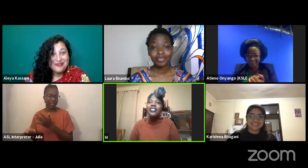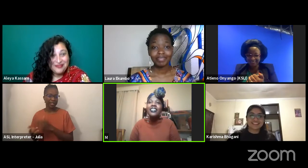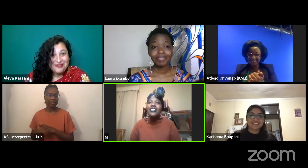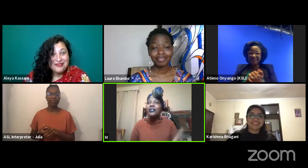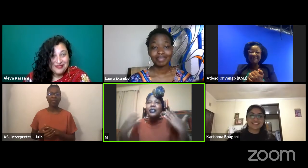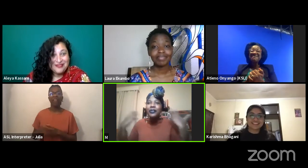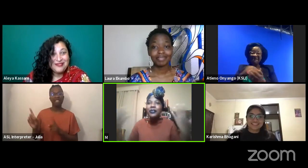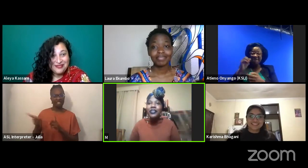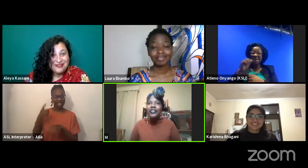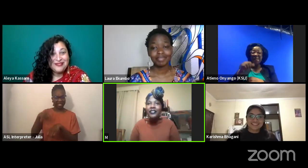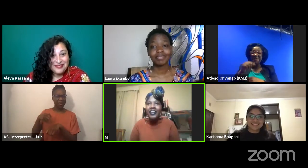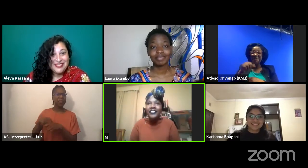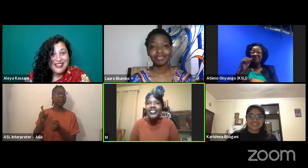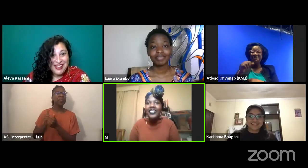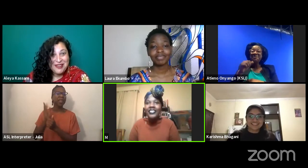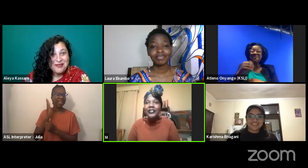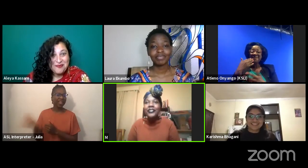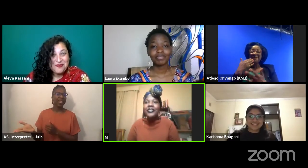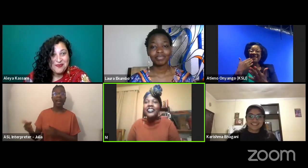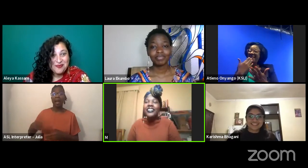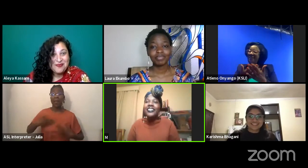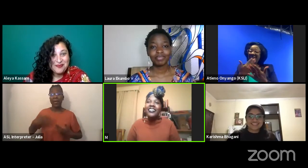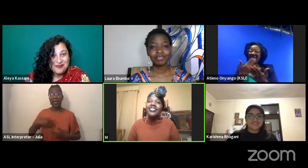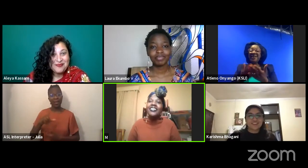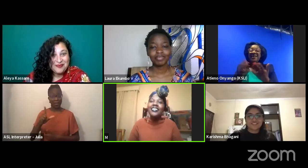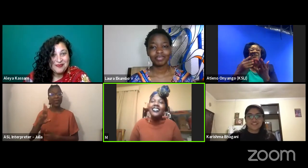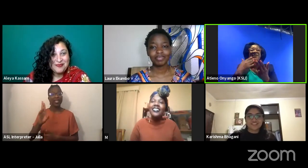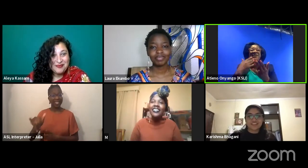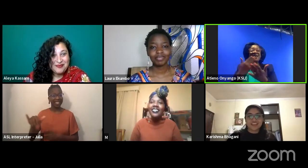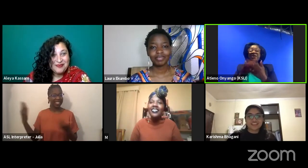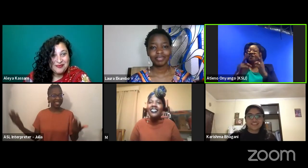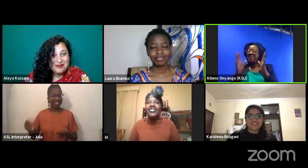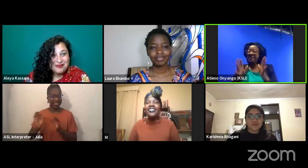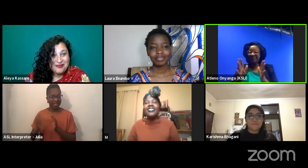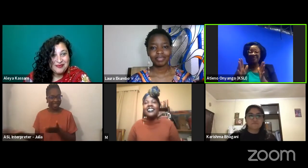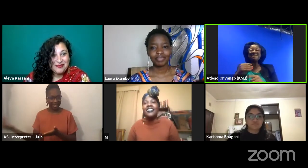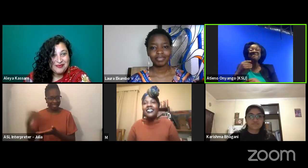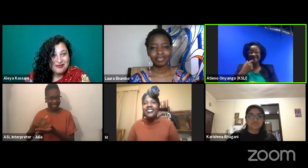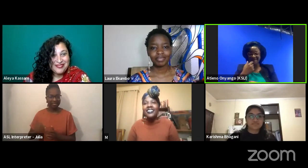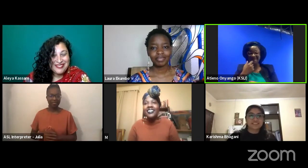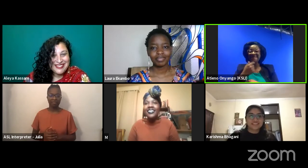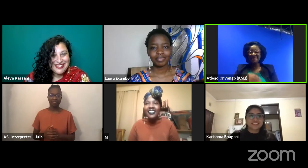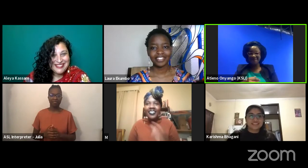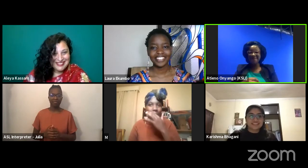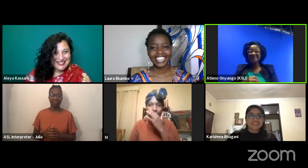and so we're so grateful to have her here too. Thank you. (mumbles)